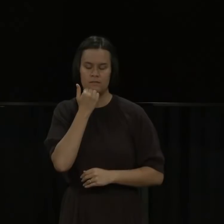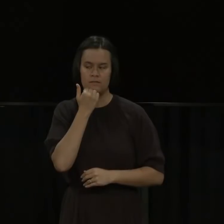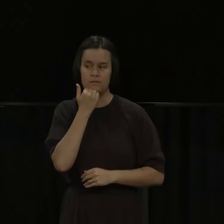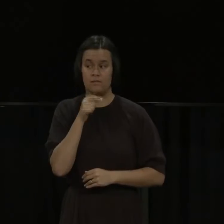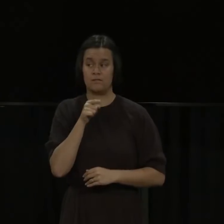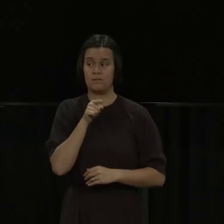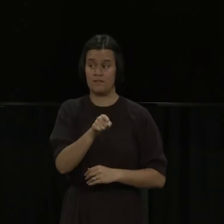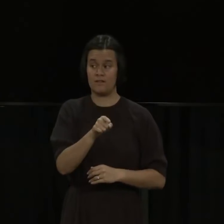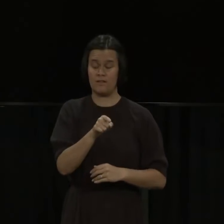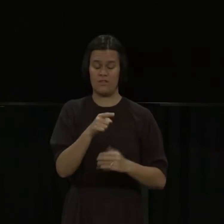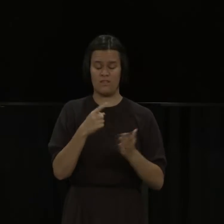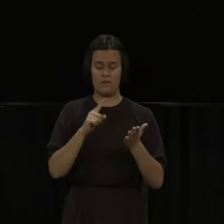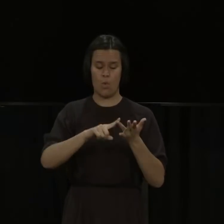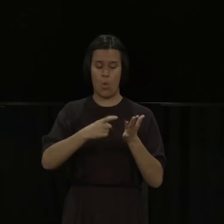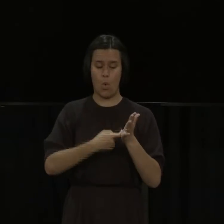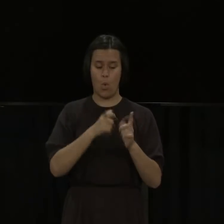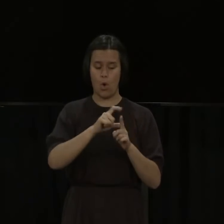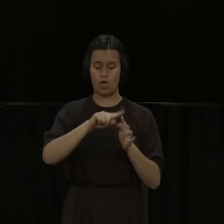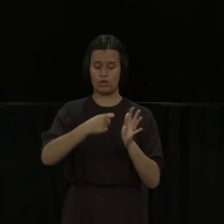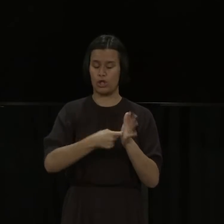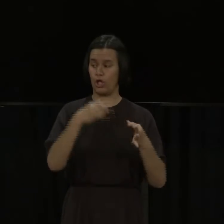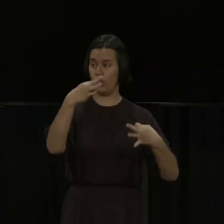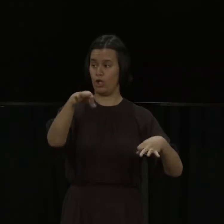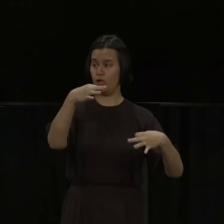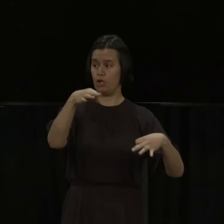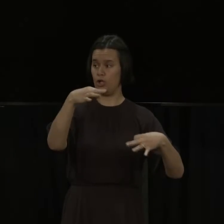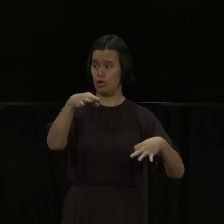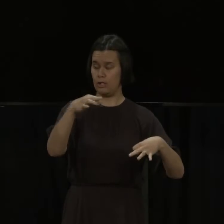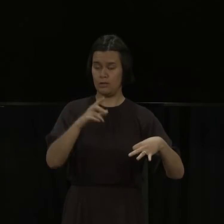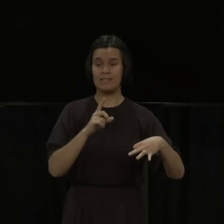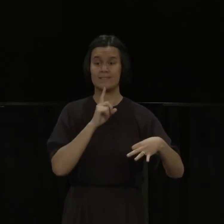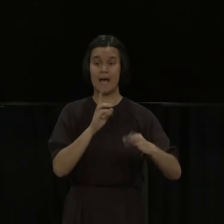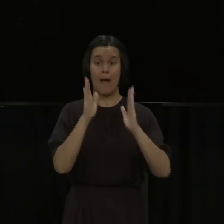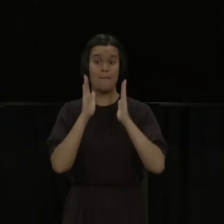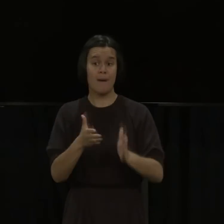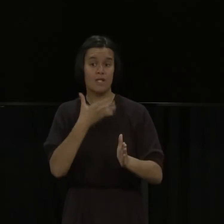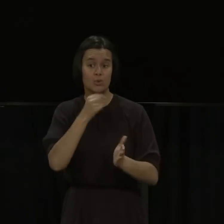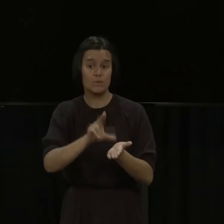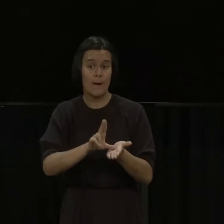last night. I think you will find the information on the website has been updated.